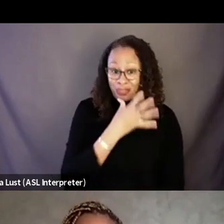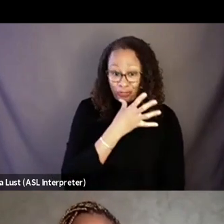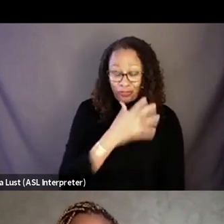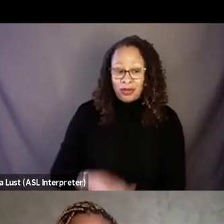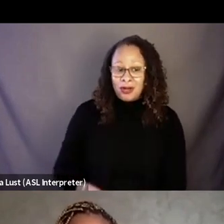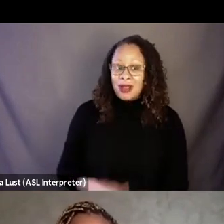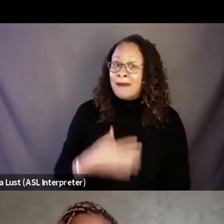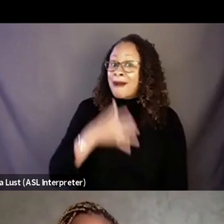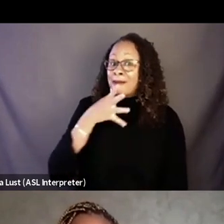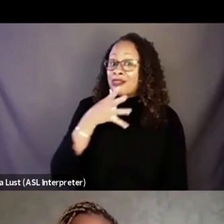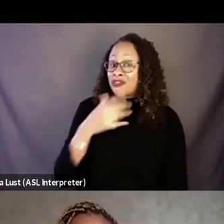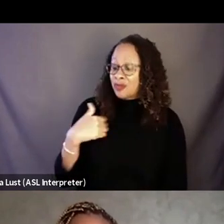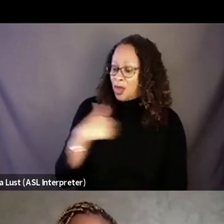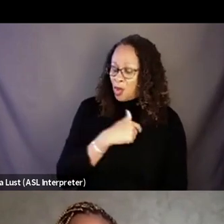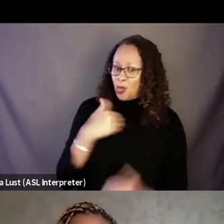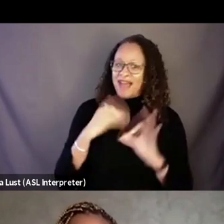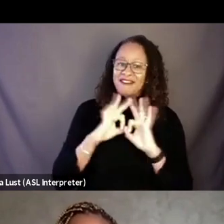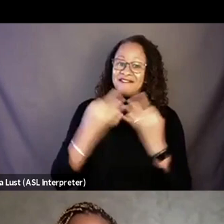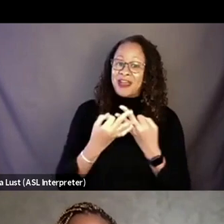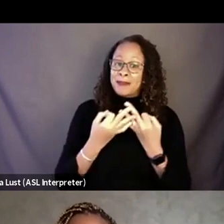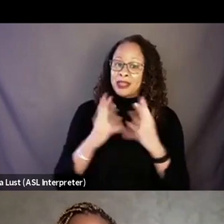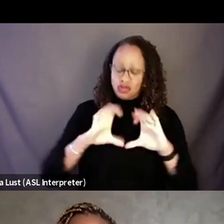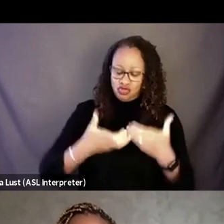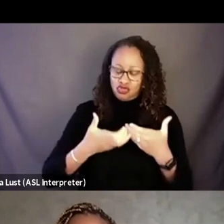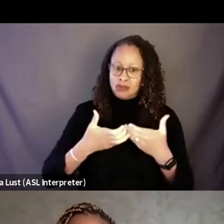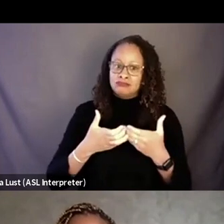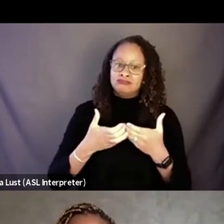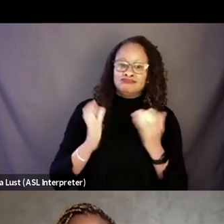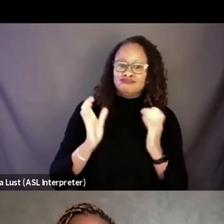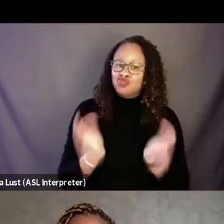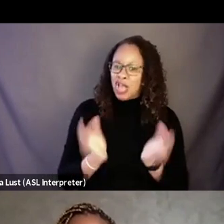We have the family group chat and I'm in the United States